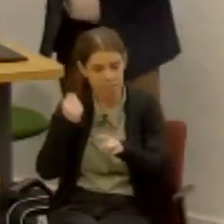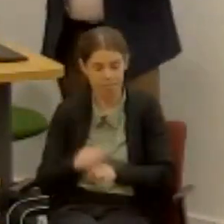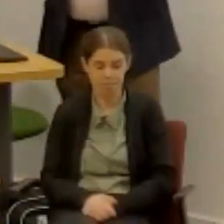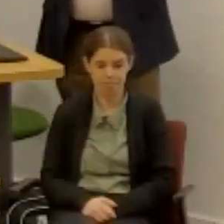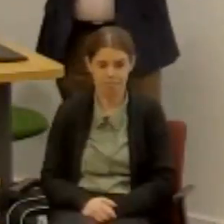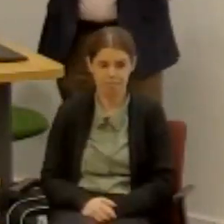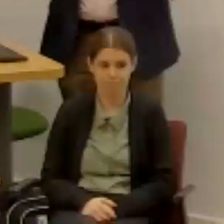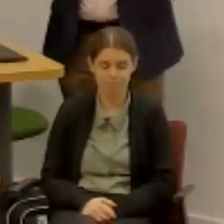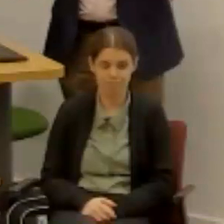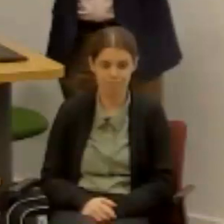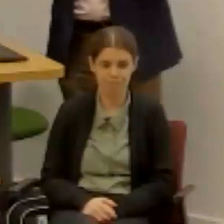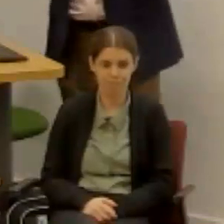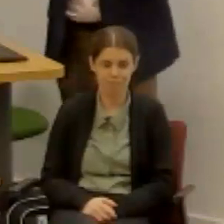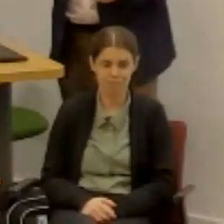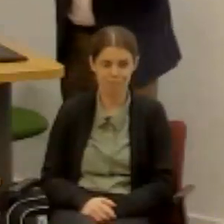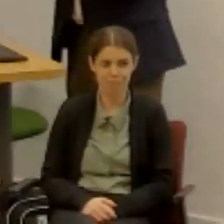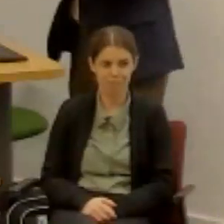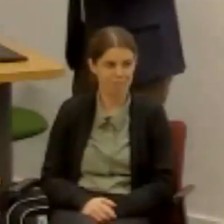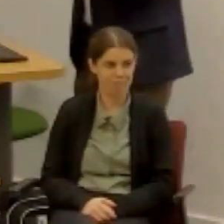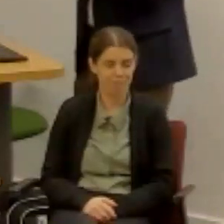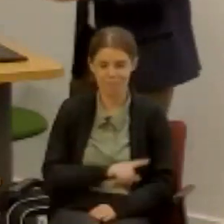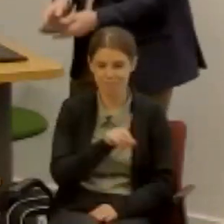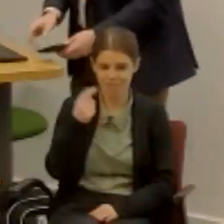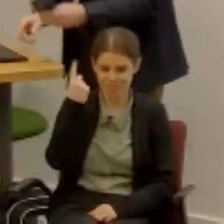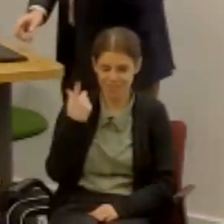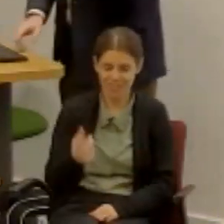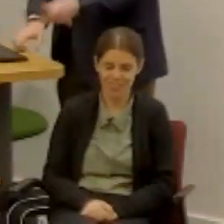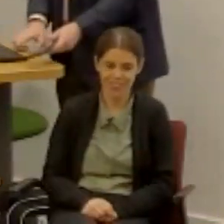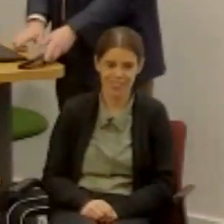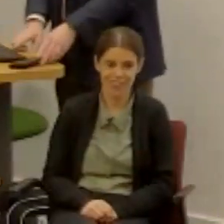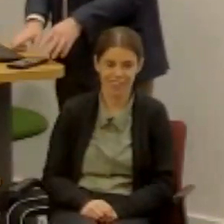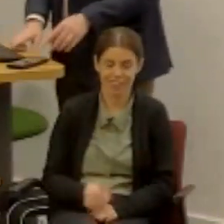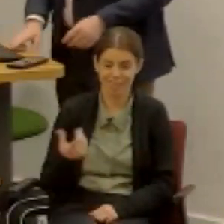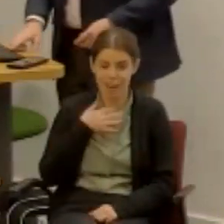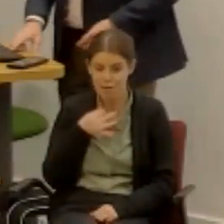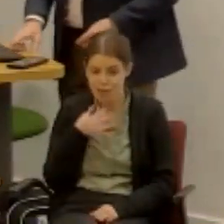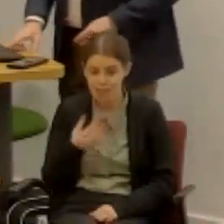no way they not going to the head oops see we do that right now.